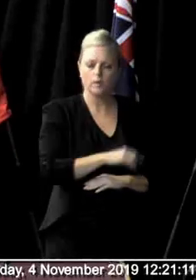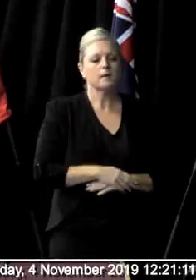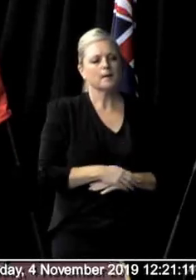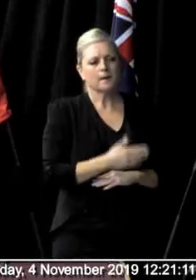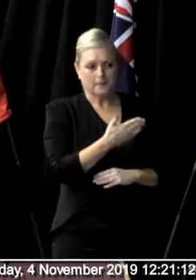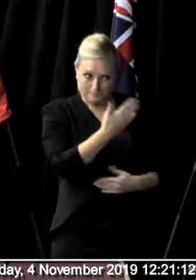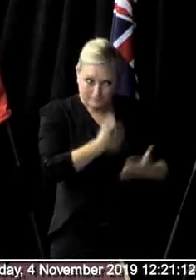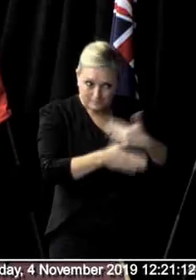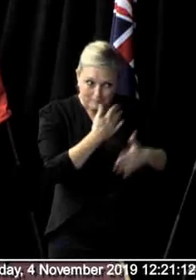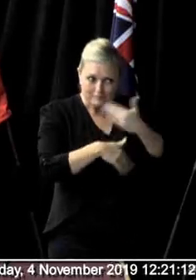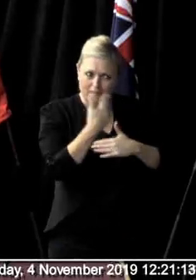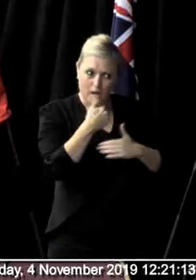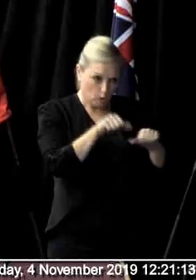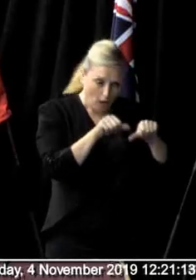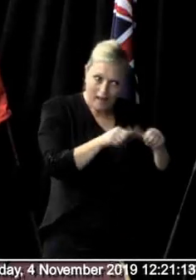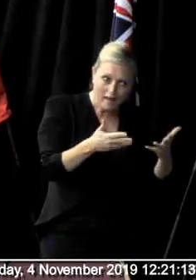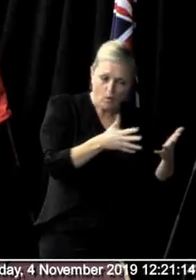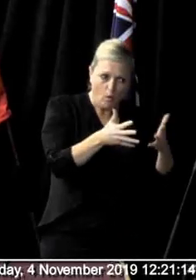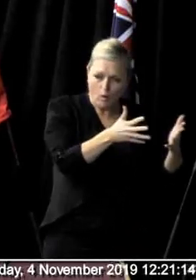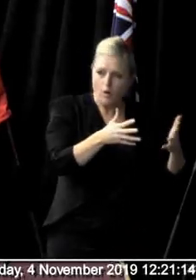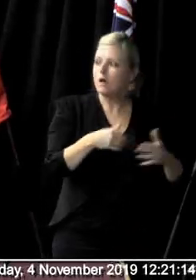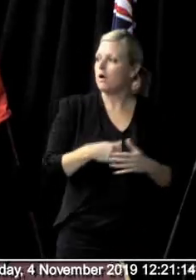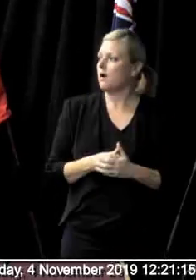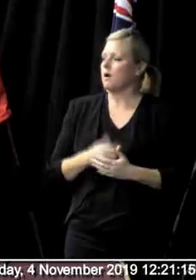No, you’re right. I’ll just hang on. Take your time.